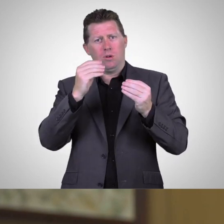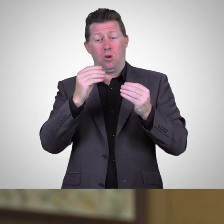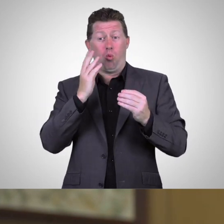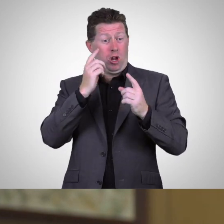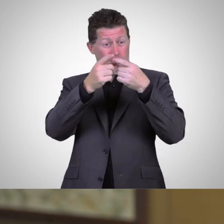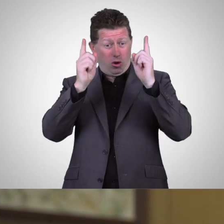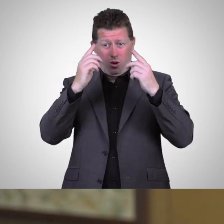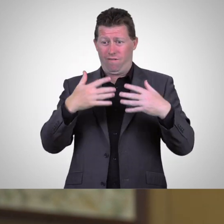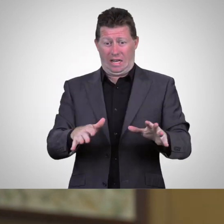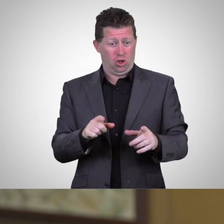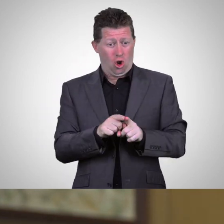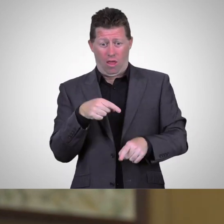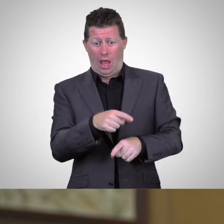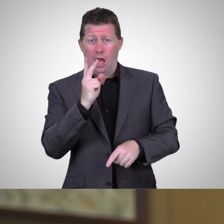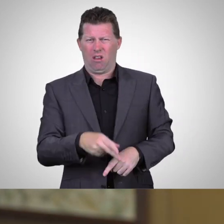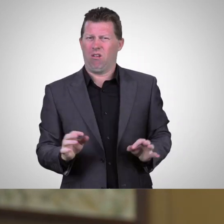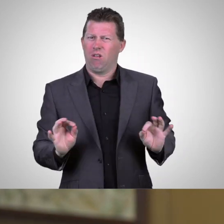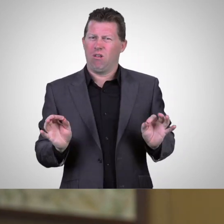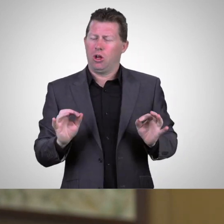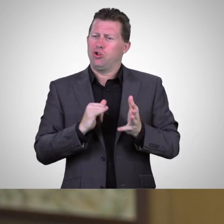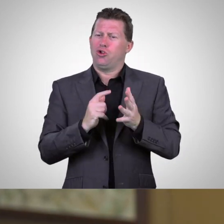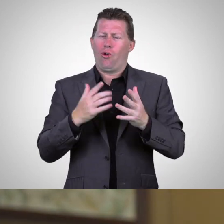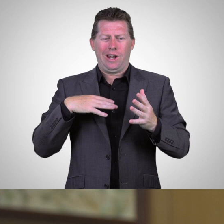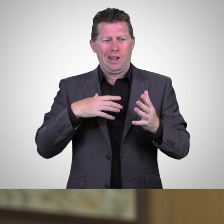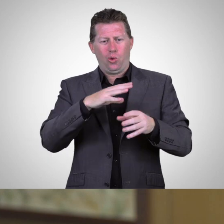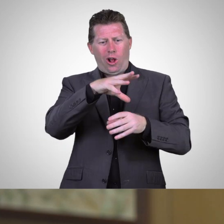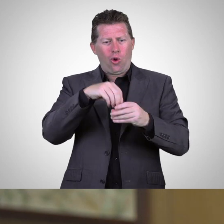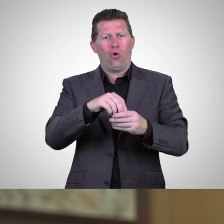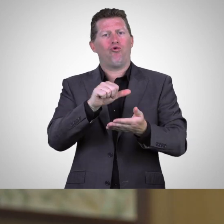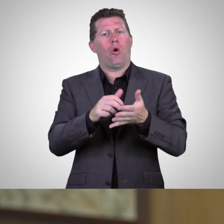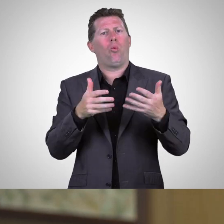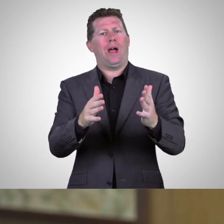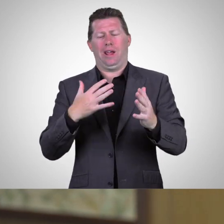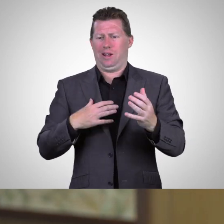think this is really important from an inclusive perspective because we should be supporting